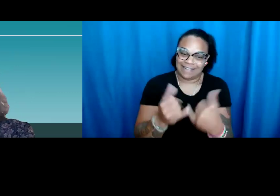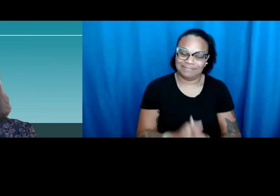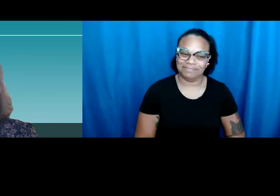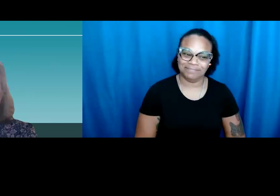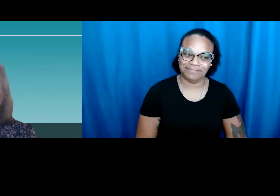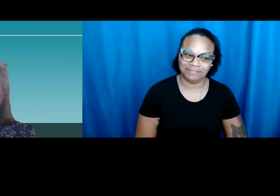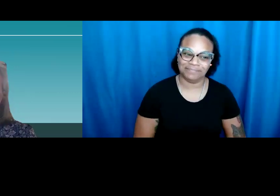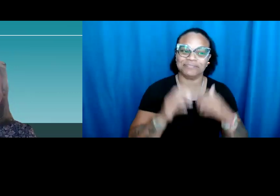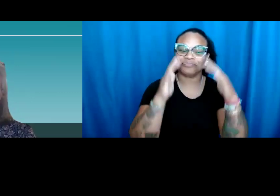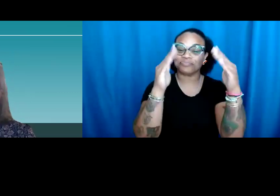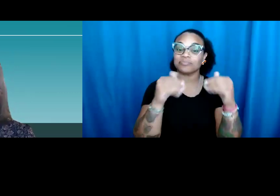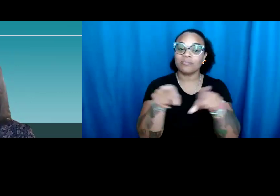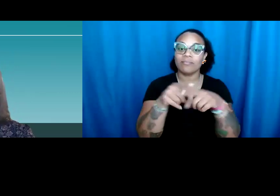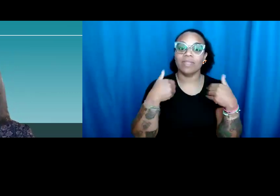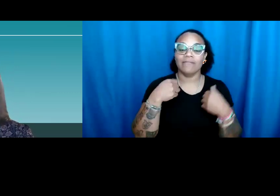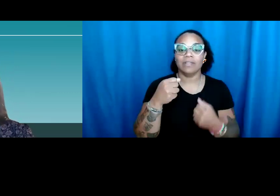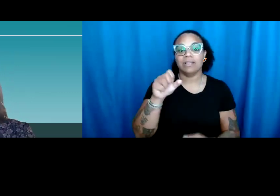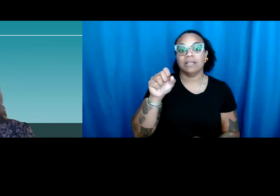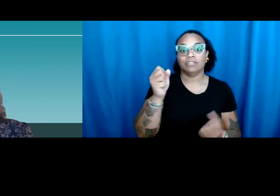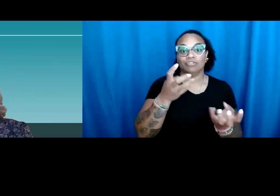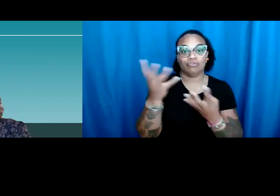We also have a streaming TV channel.